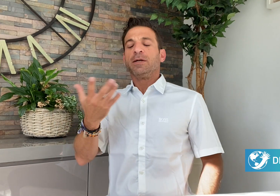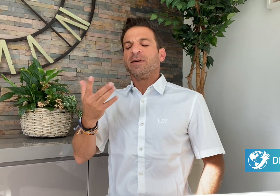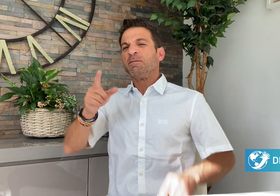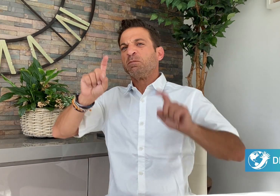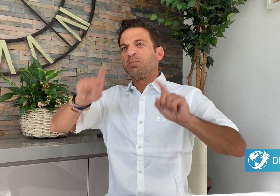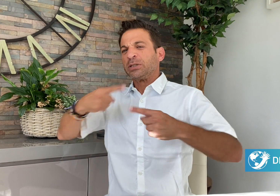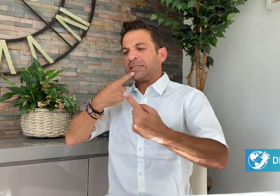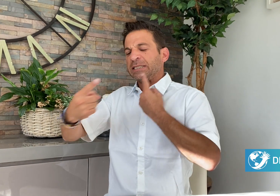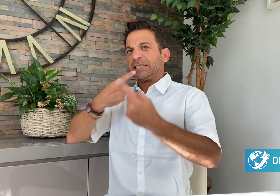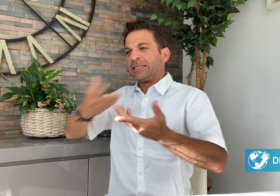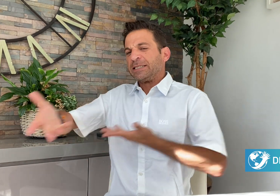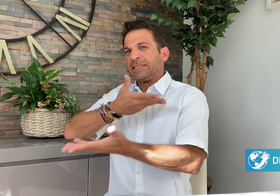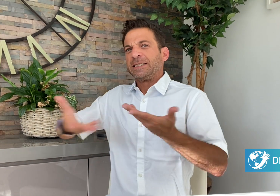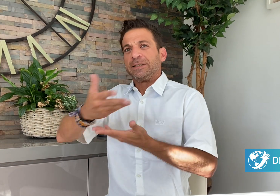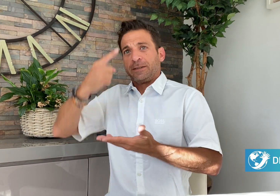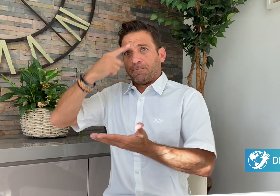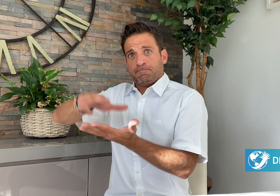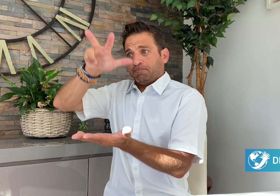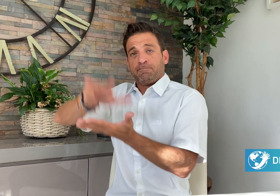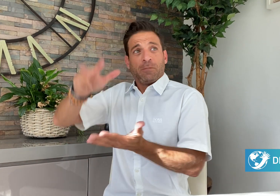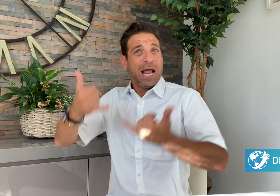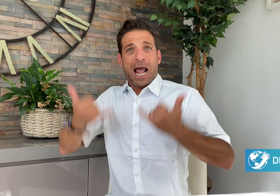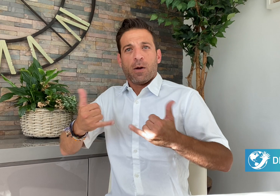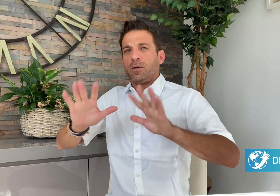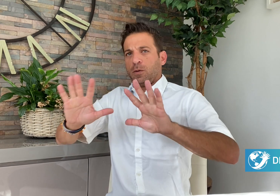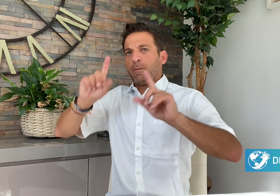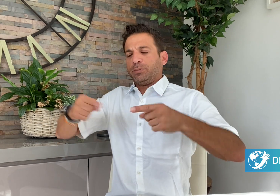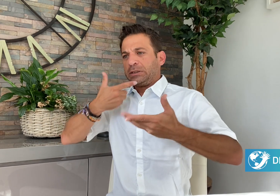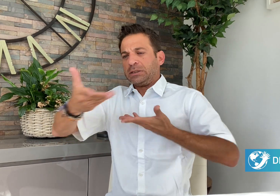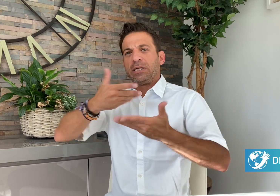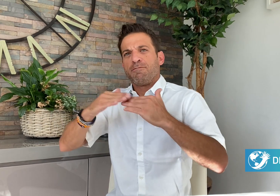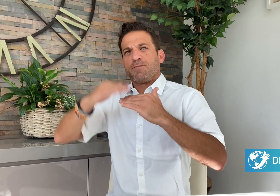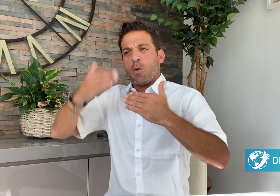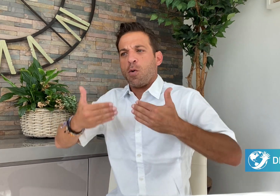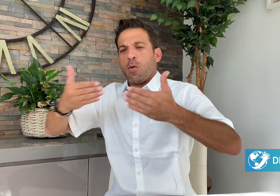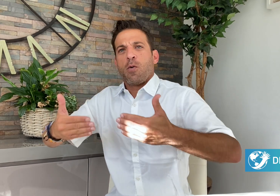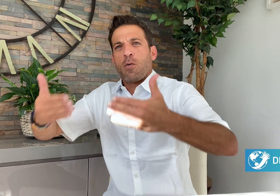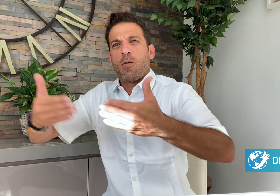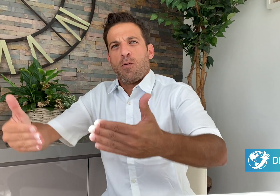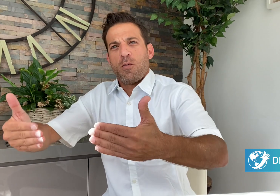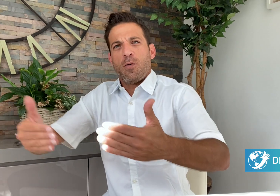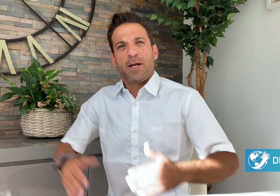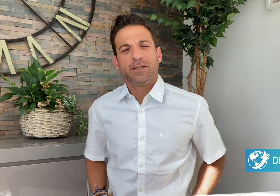he would deliver a ruling at a date to be determined later.